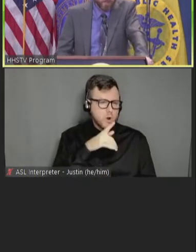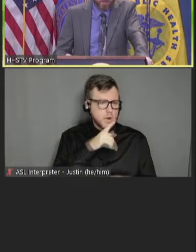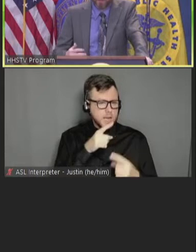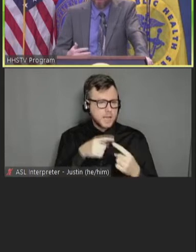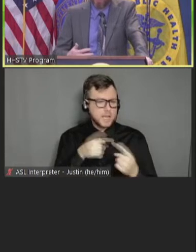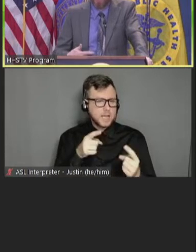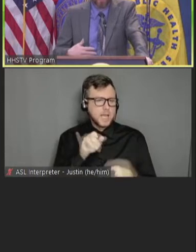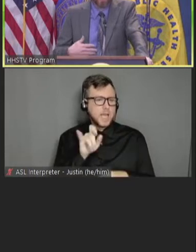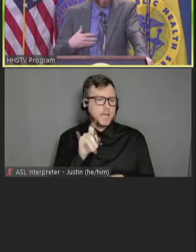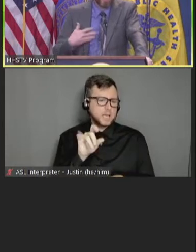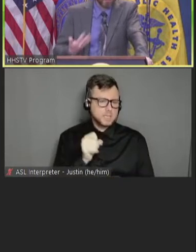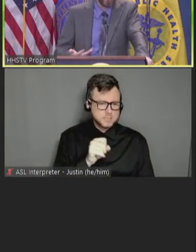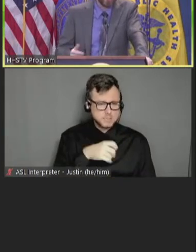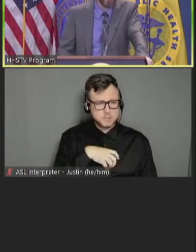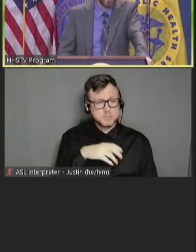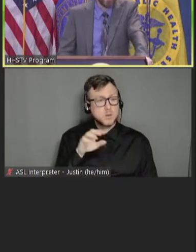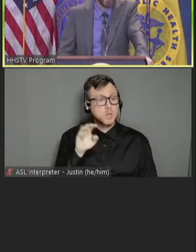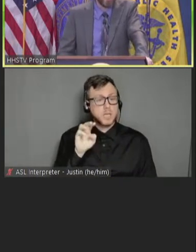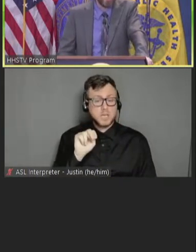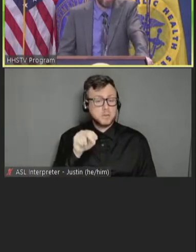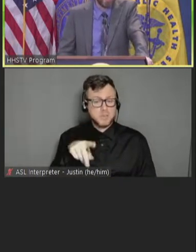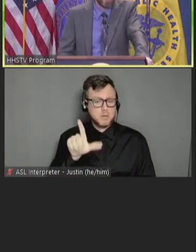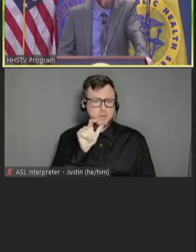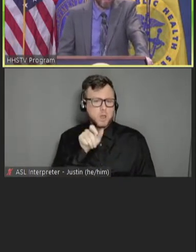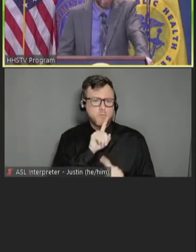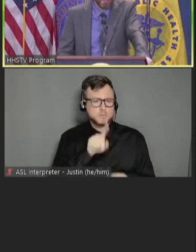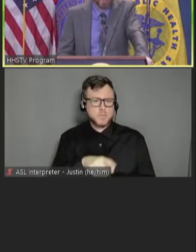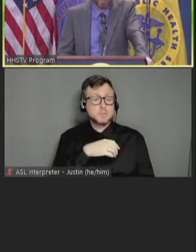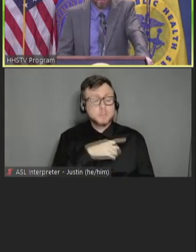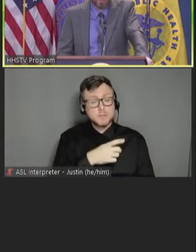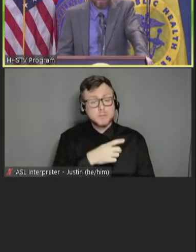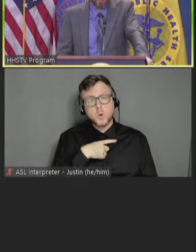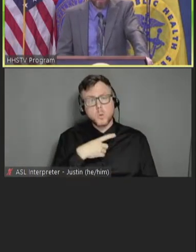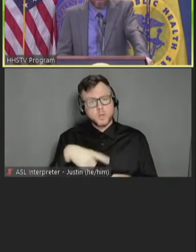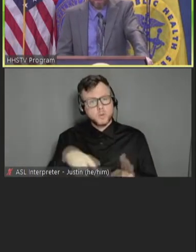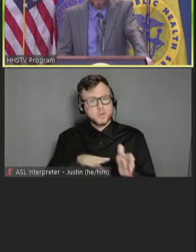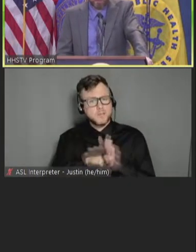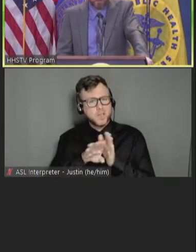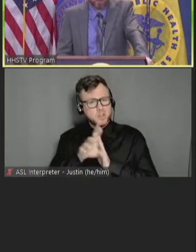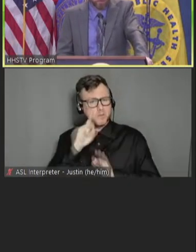that was really important as we were developing these vaccines to treat opioid use disorder.